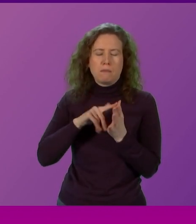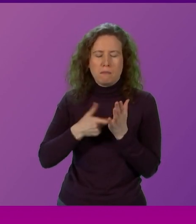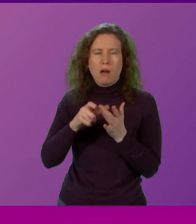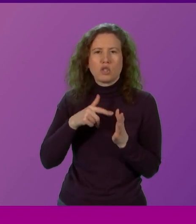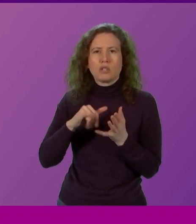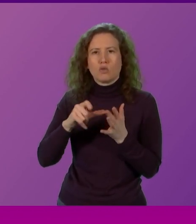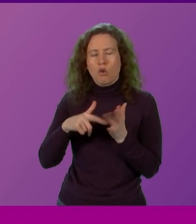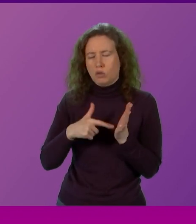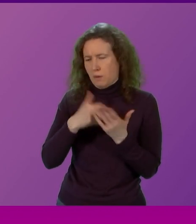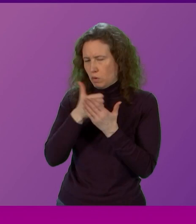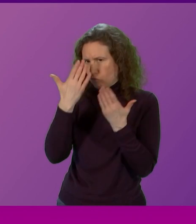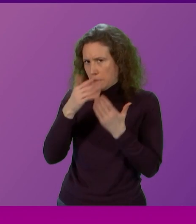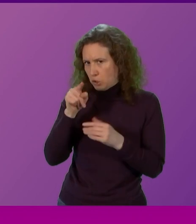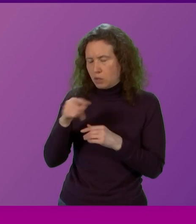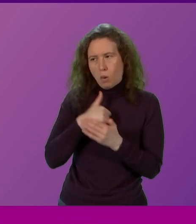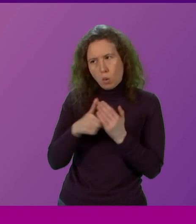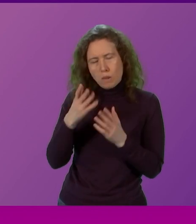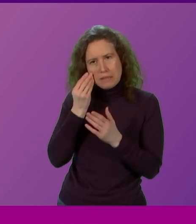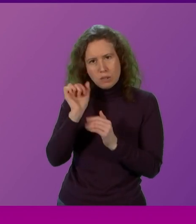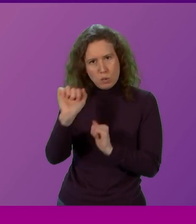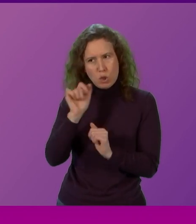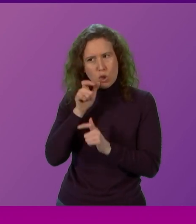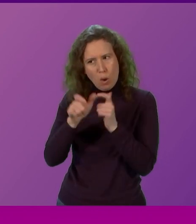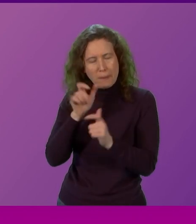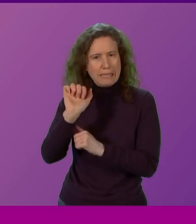and I always pay close attention to anything that she says.